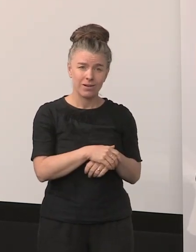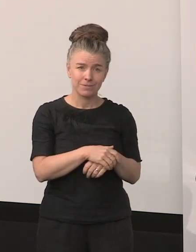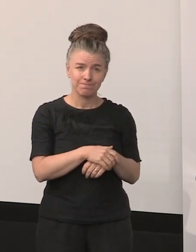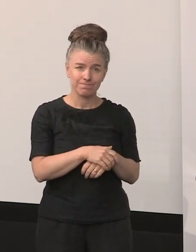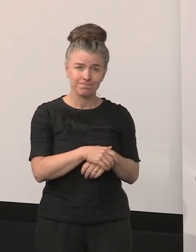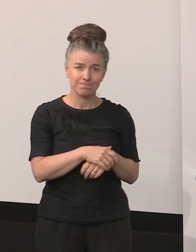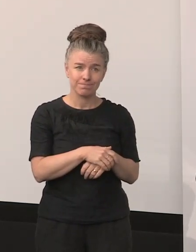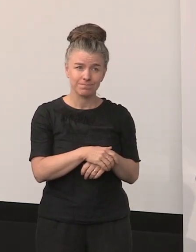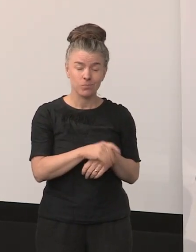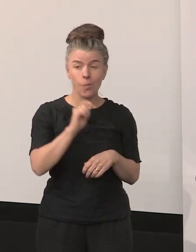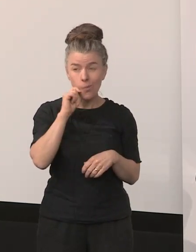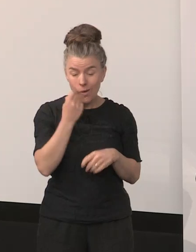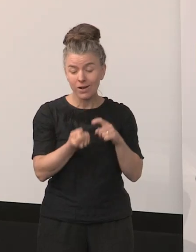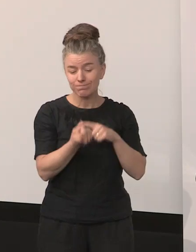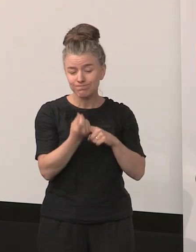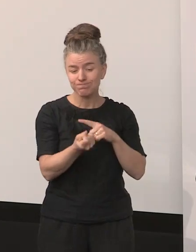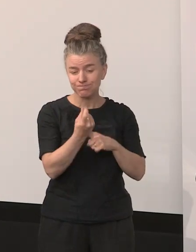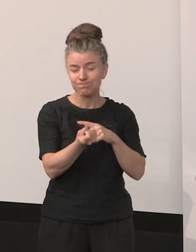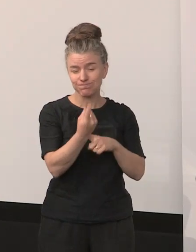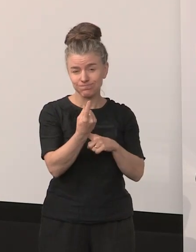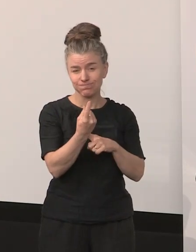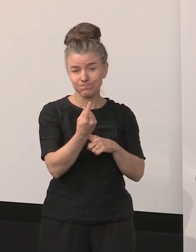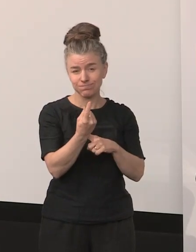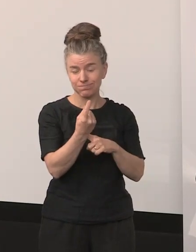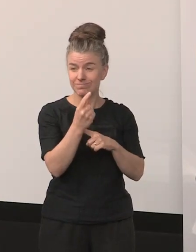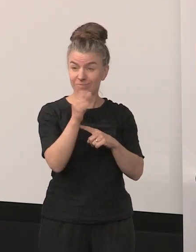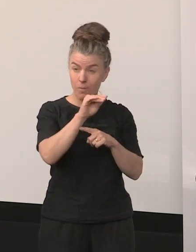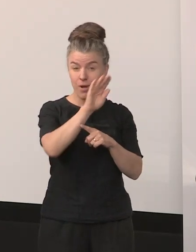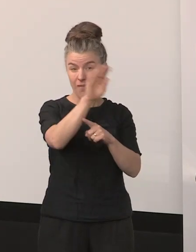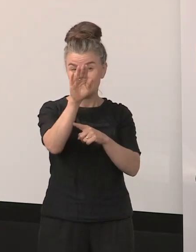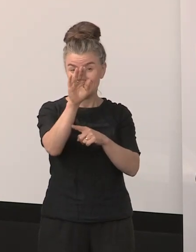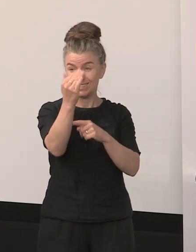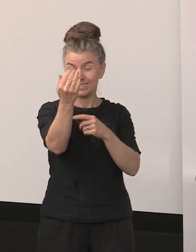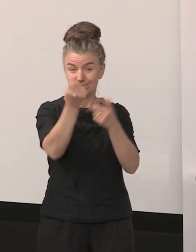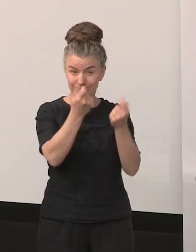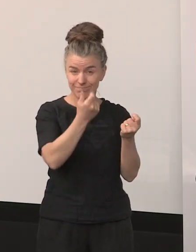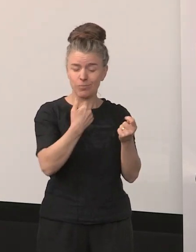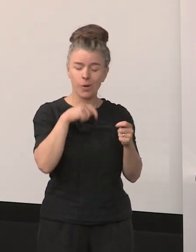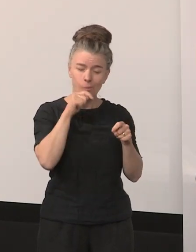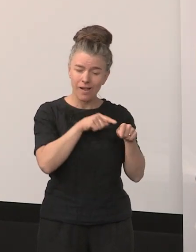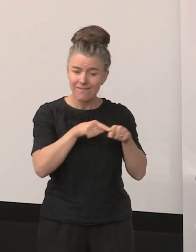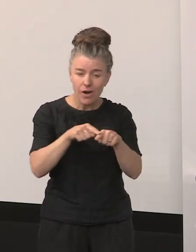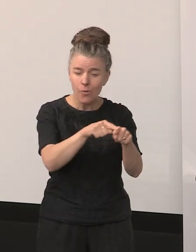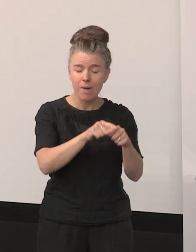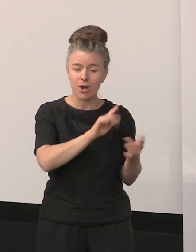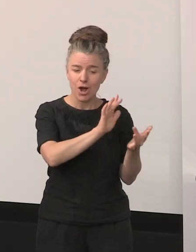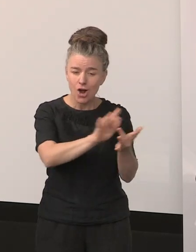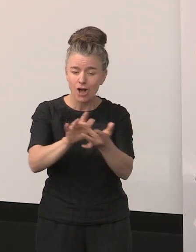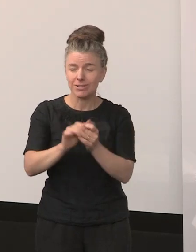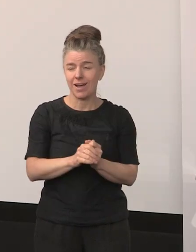you know, very precautionary approach to make sure everybody is tested. And we will get other instances of